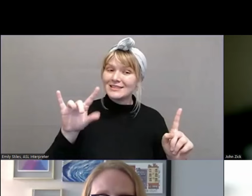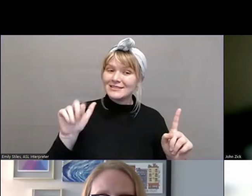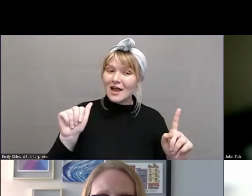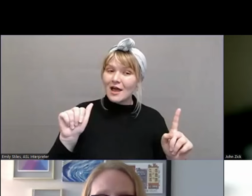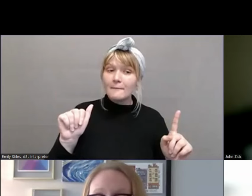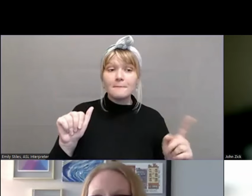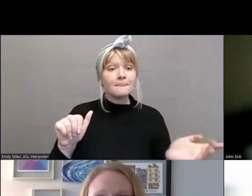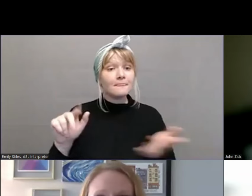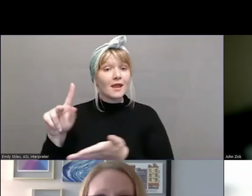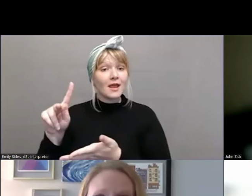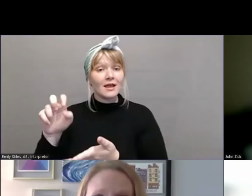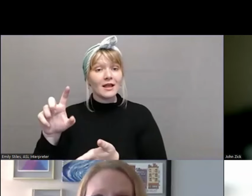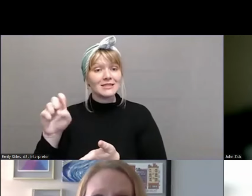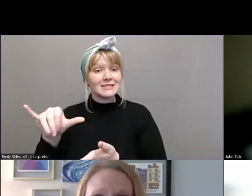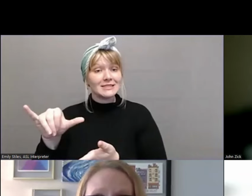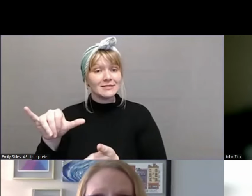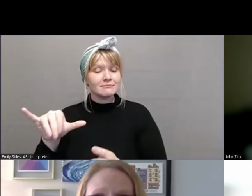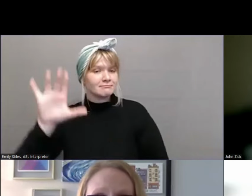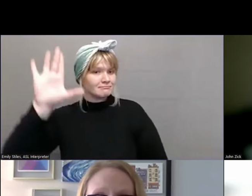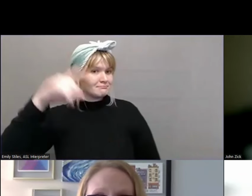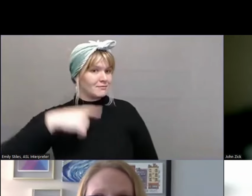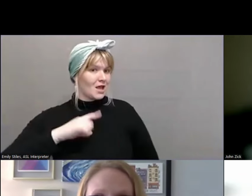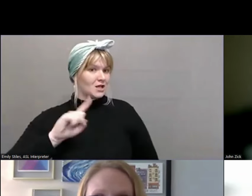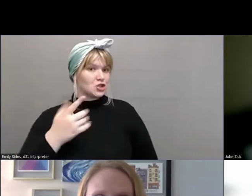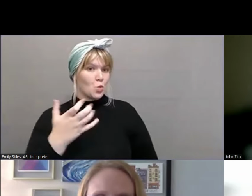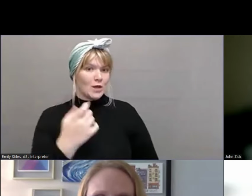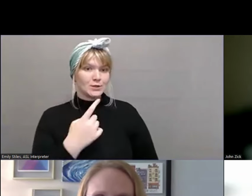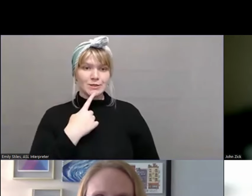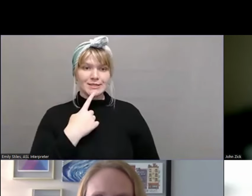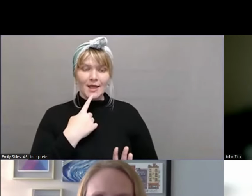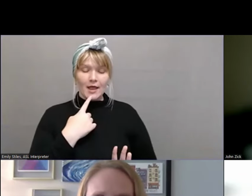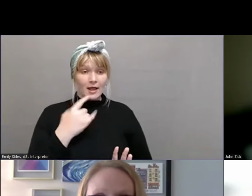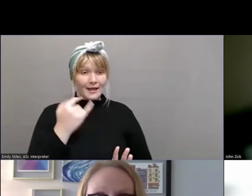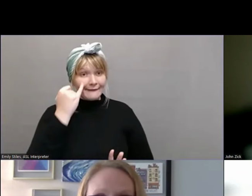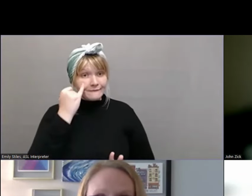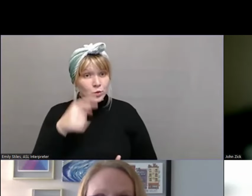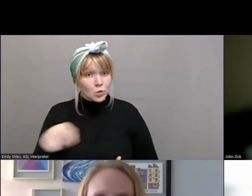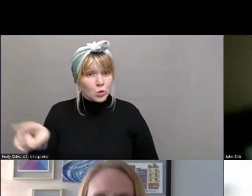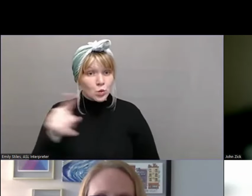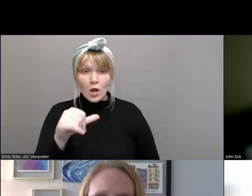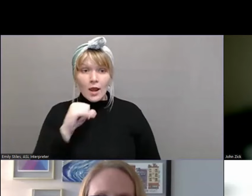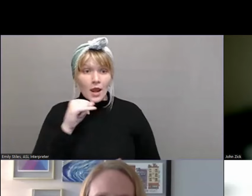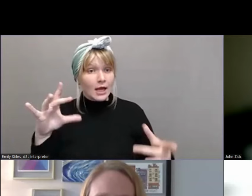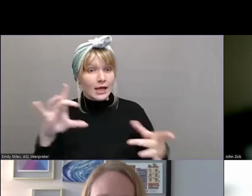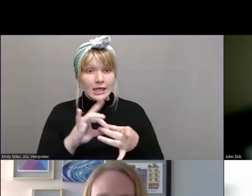I just wanted to say, if you are not connected to your continuum of care,